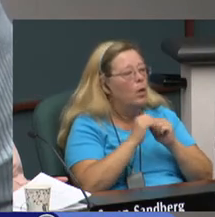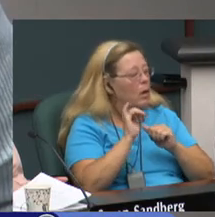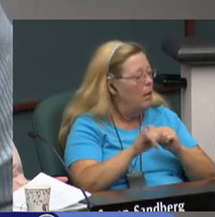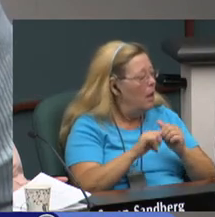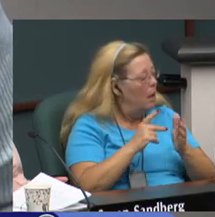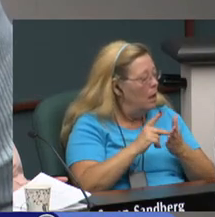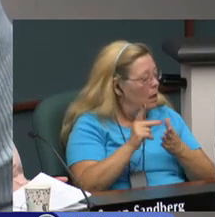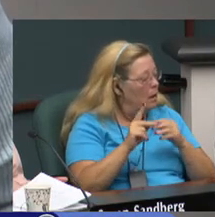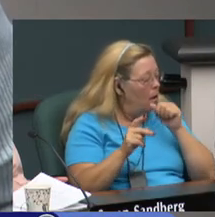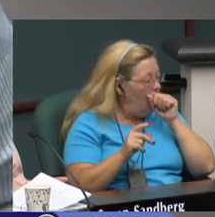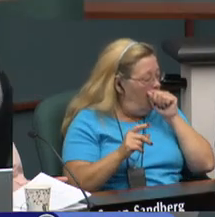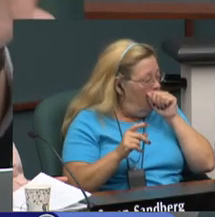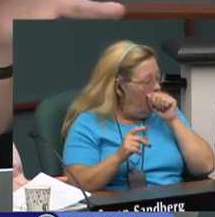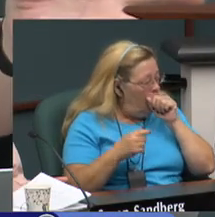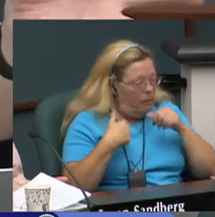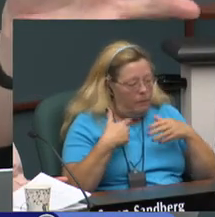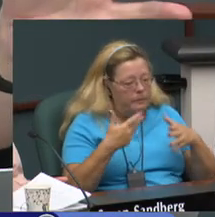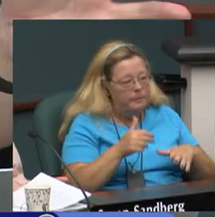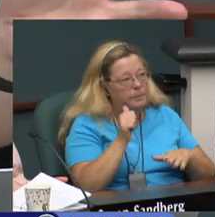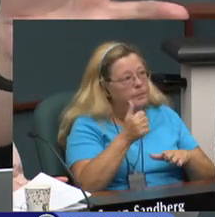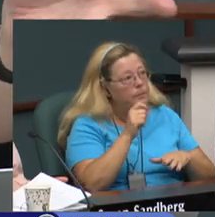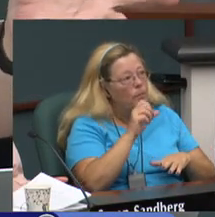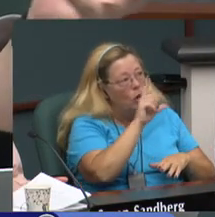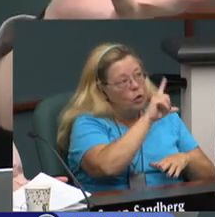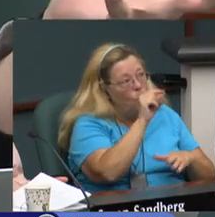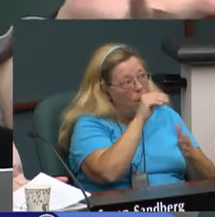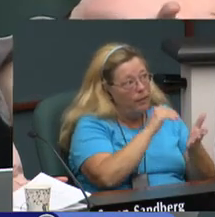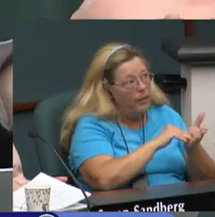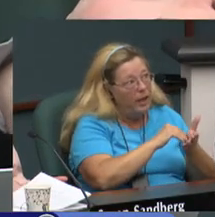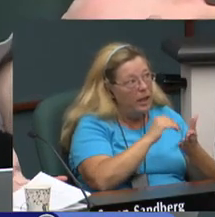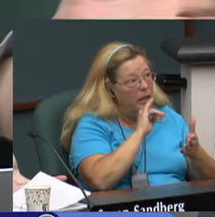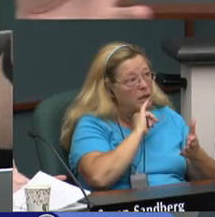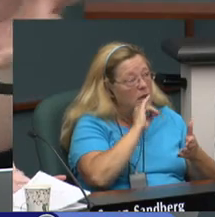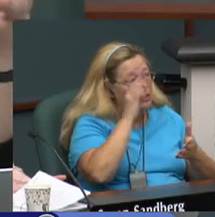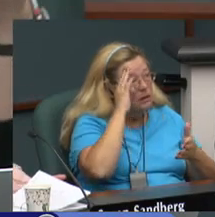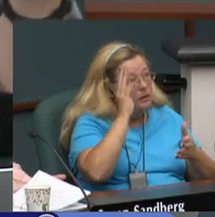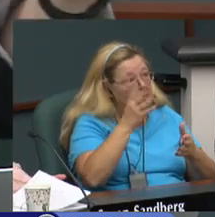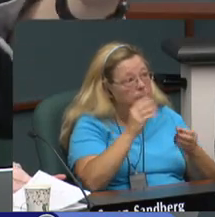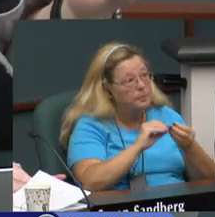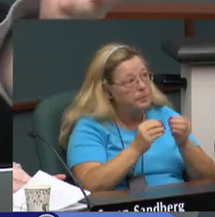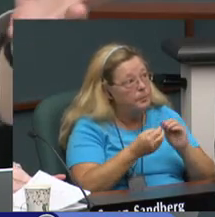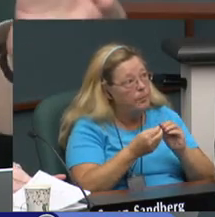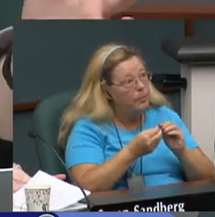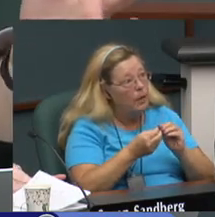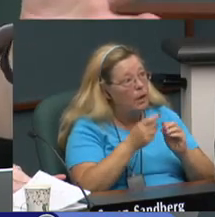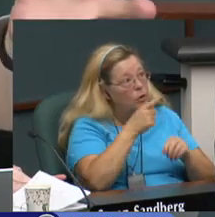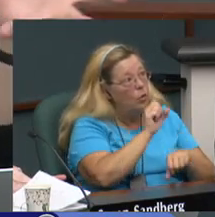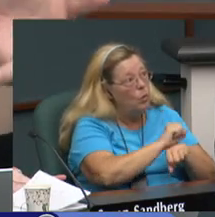time cuz I've got ten seconds here the twenty thousand dollars seems like an arbitrary number that it sounds like you're working on a less arbitrary